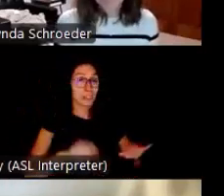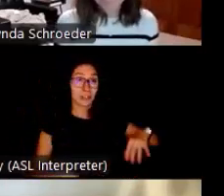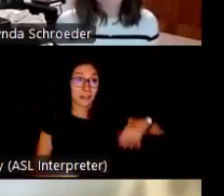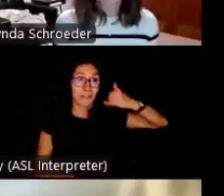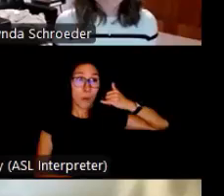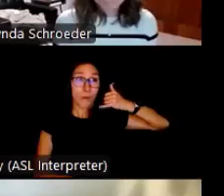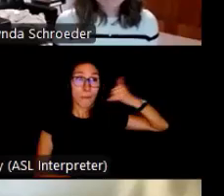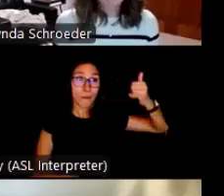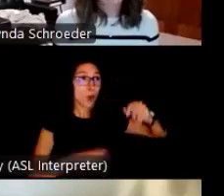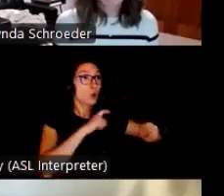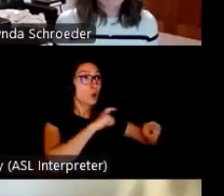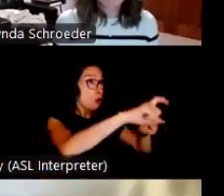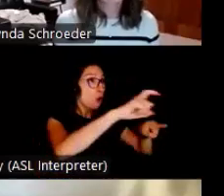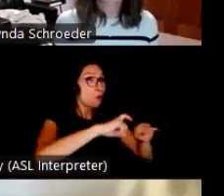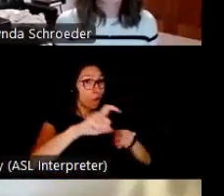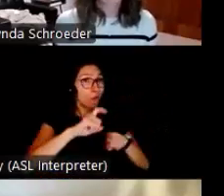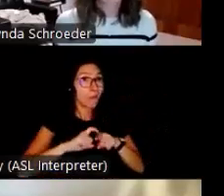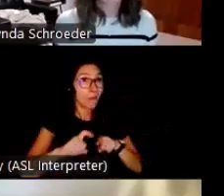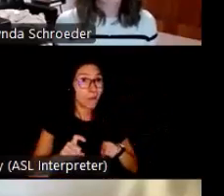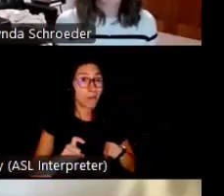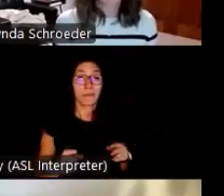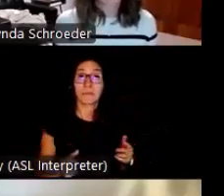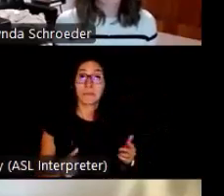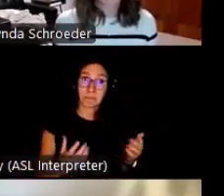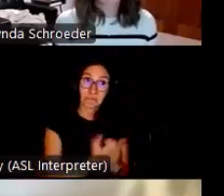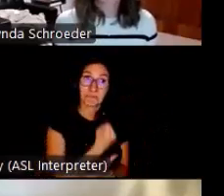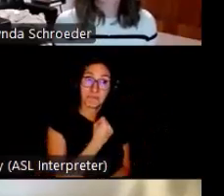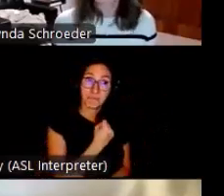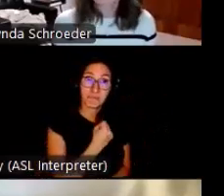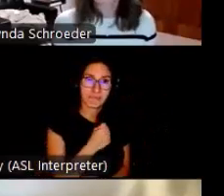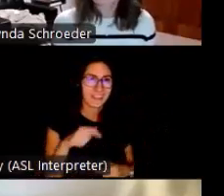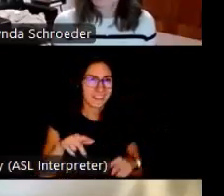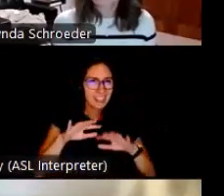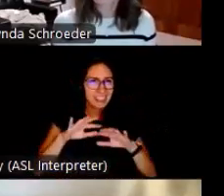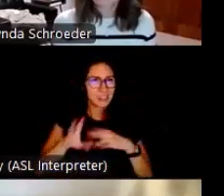And in this world of emails and newsletters